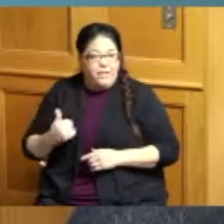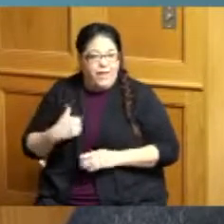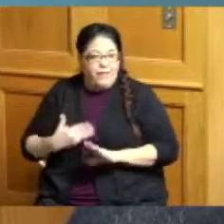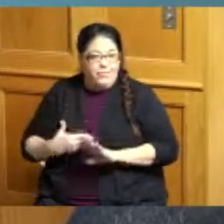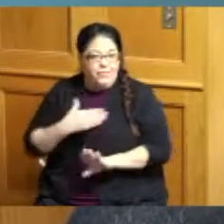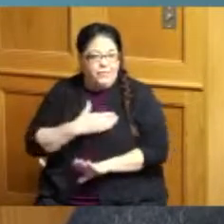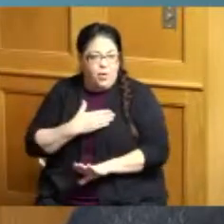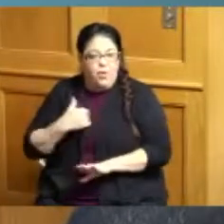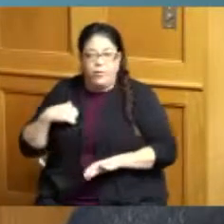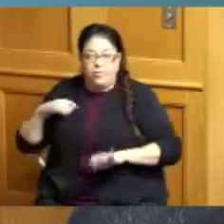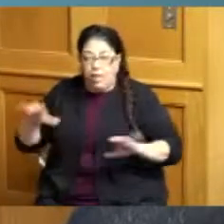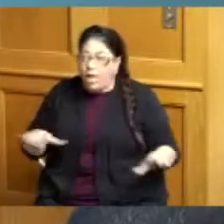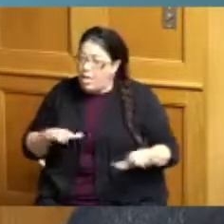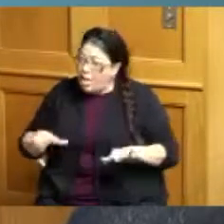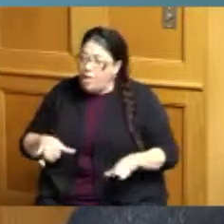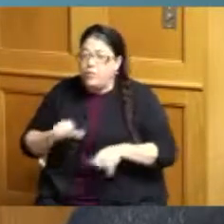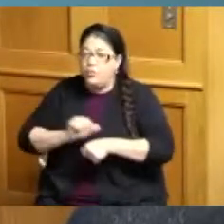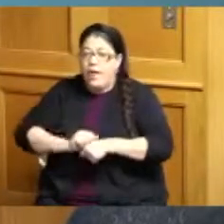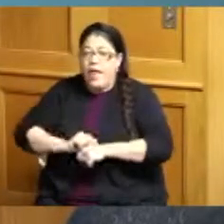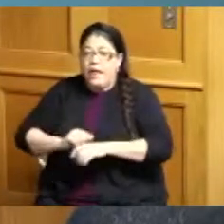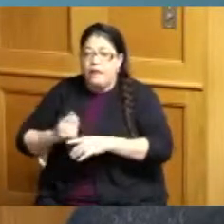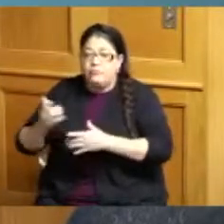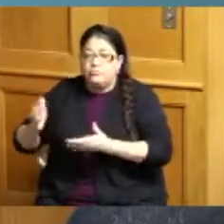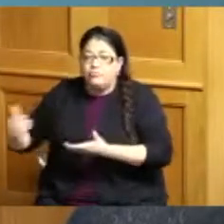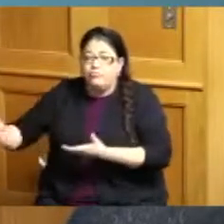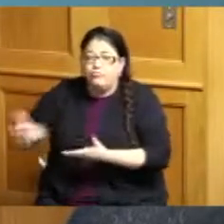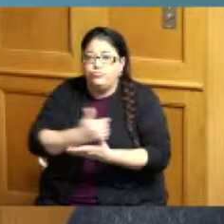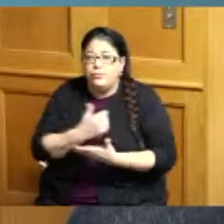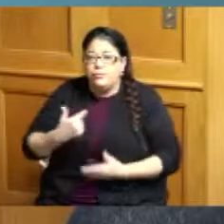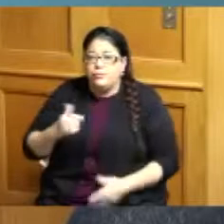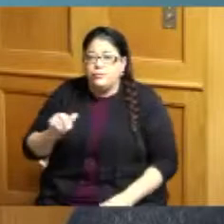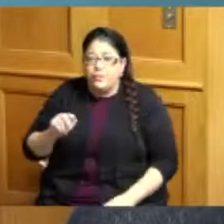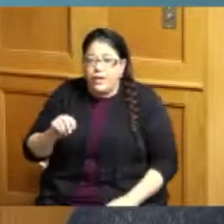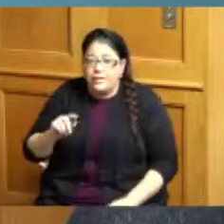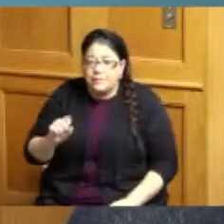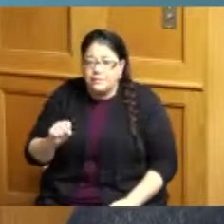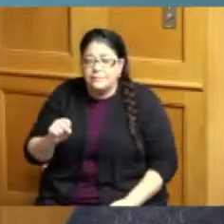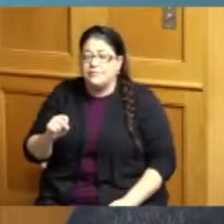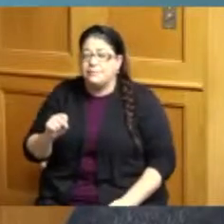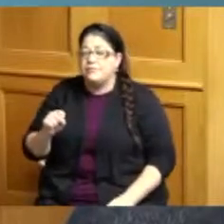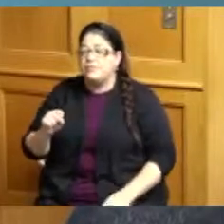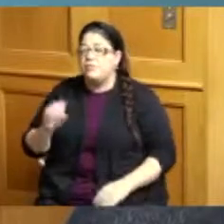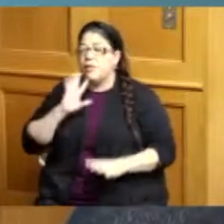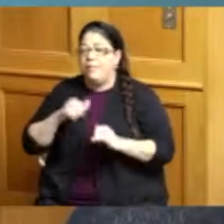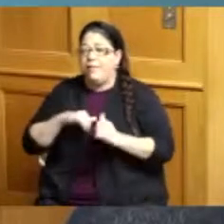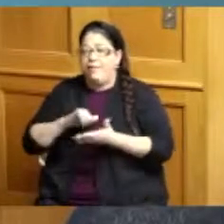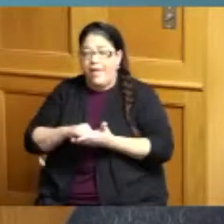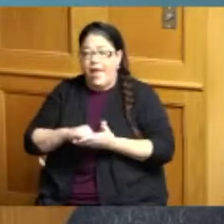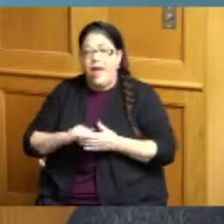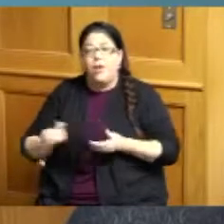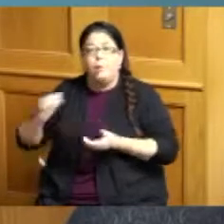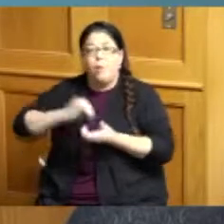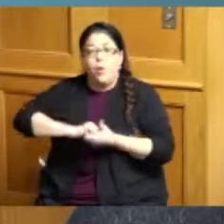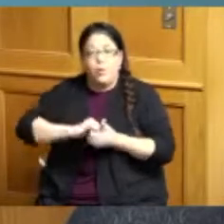getting grants and I know our Engineer is here to talk about that and Partnerships with public